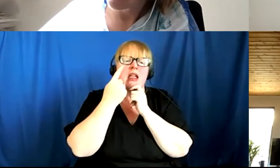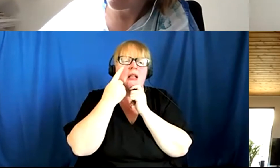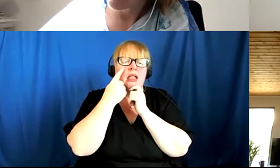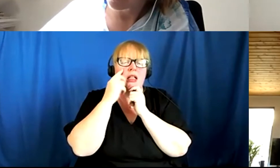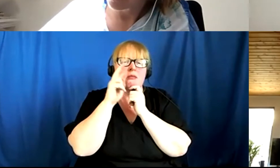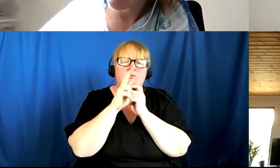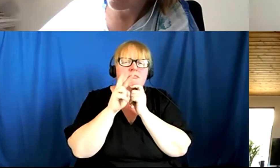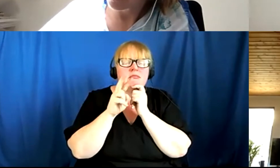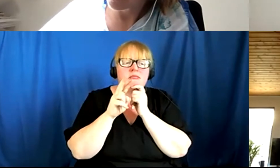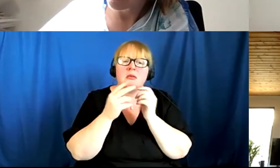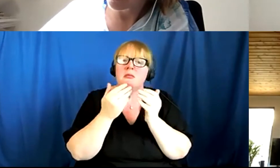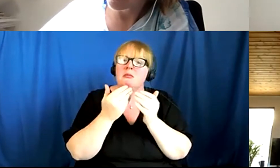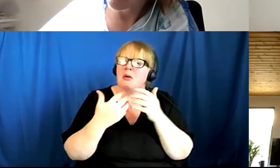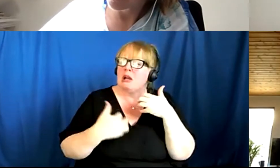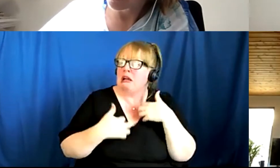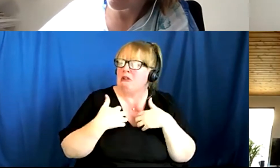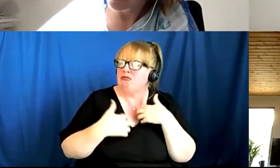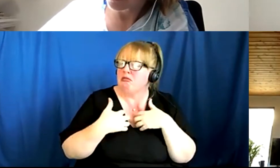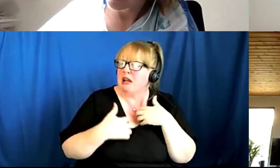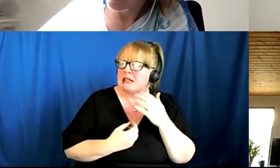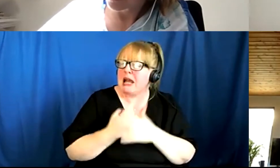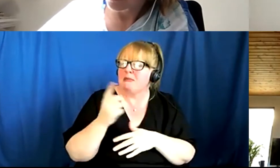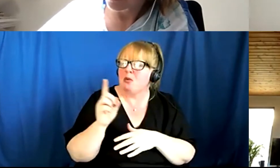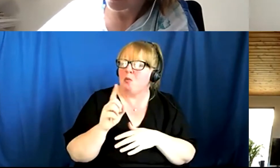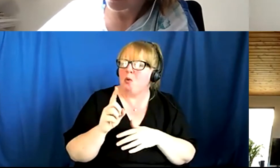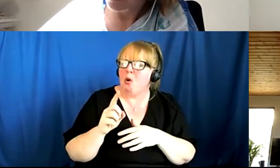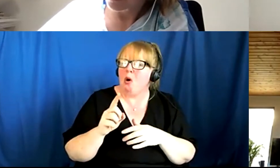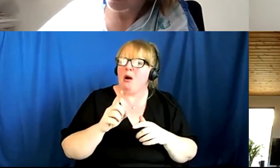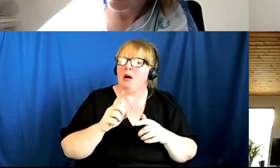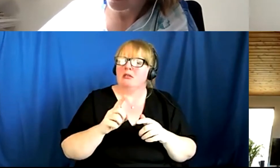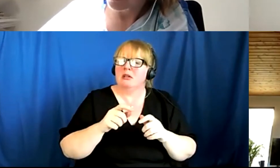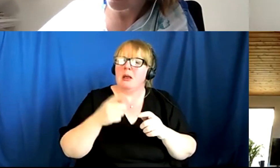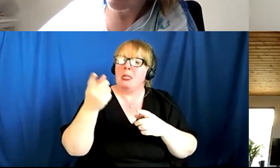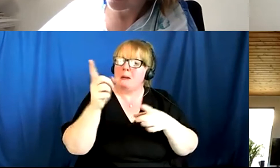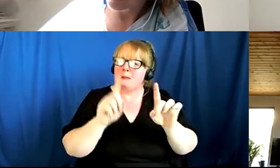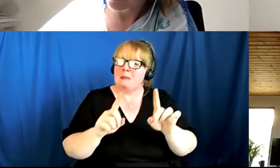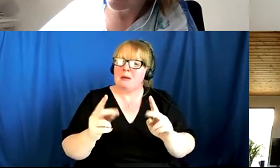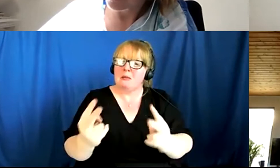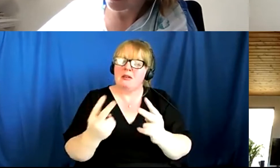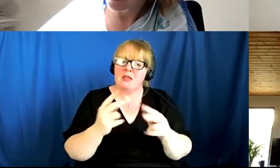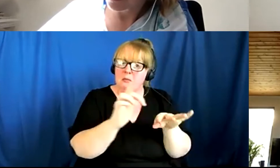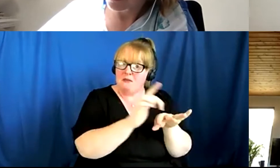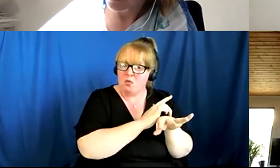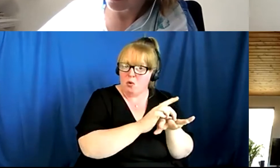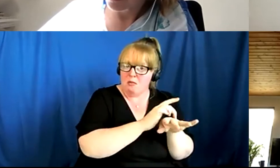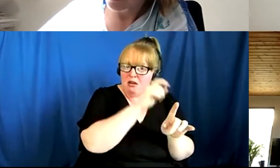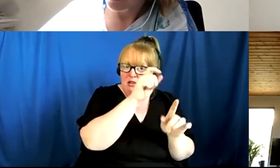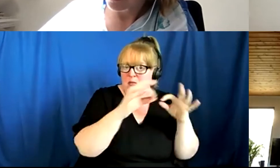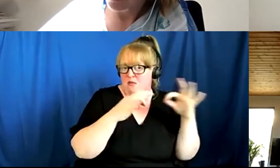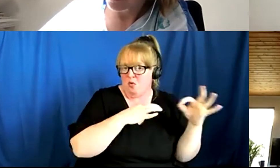the more interesting thing that was happening was kind of in the minds and in the bodies of the either the performers or the kind of people that are more directly